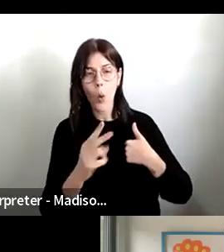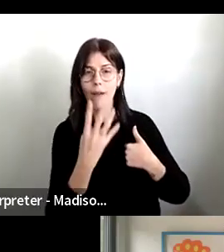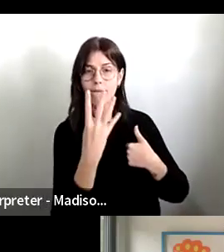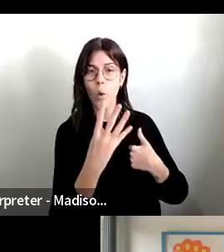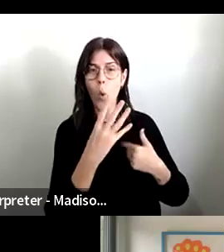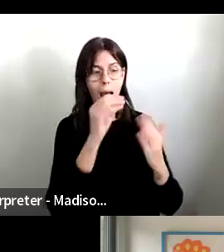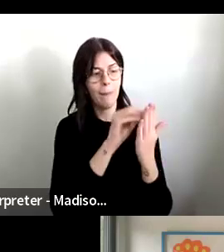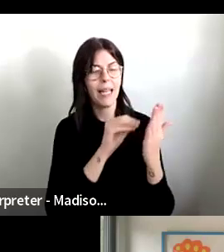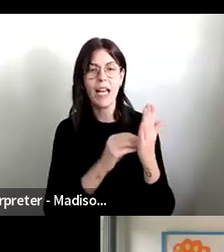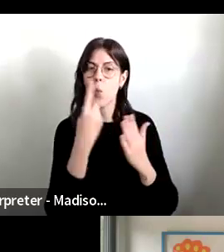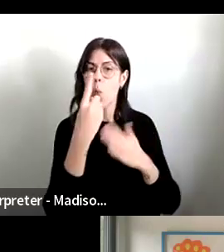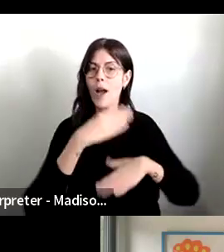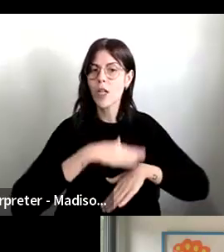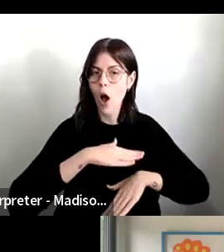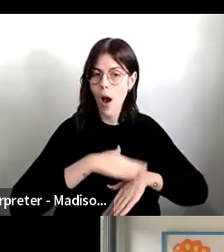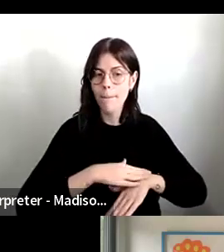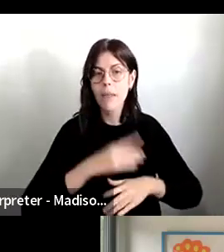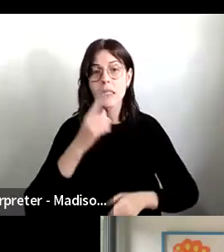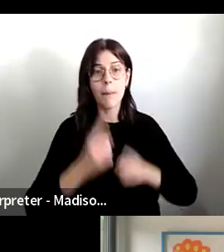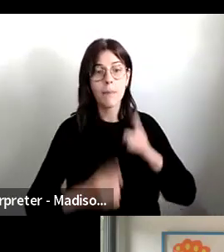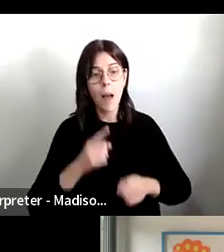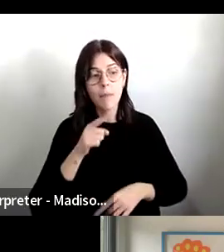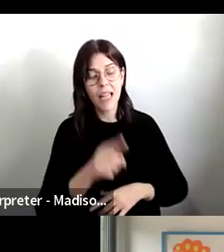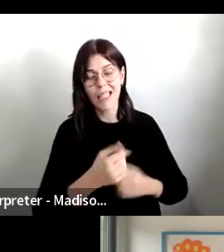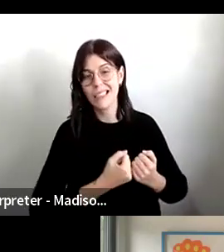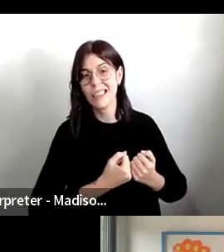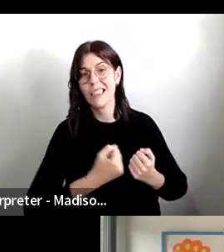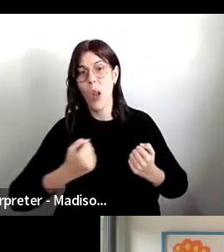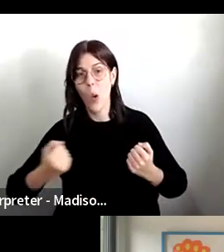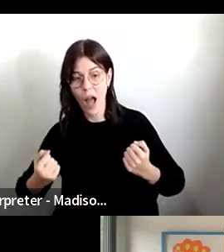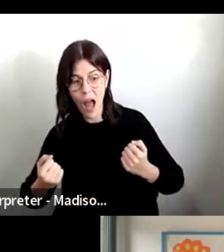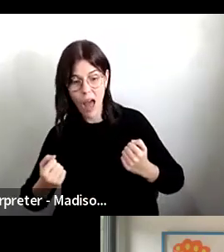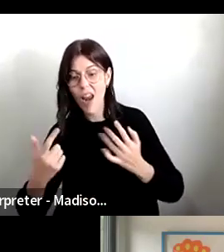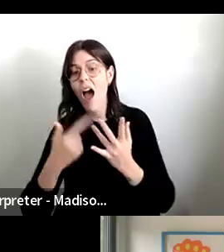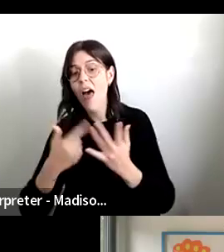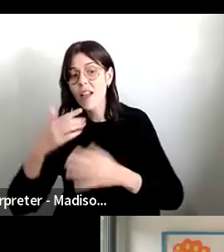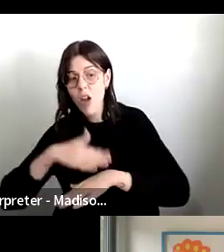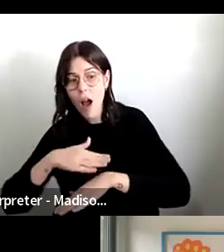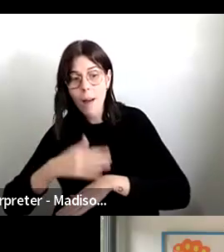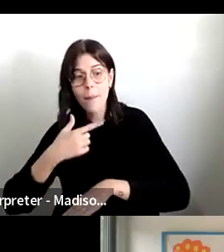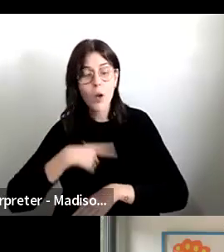and sometimes it tends to be longer than other blocks, because some applications are larger and